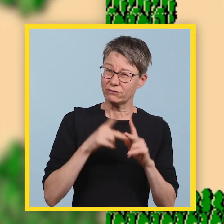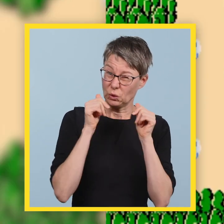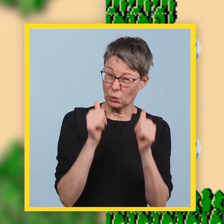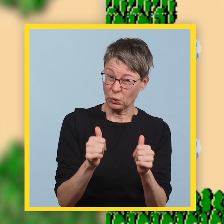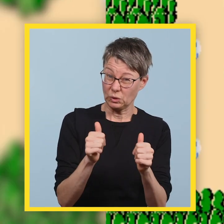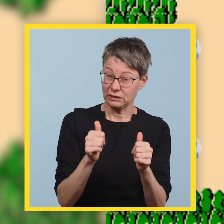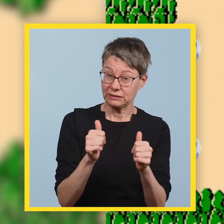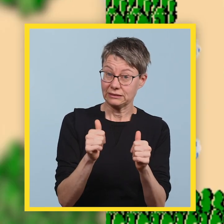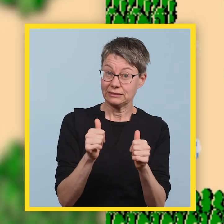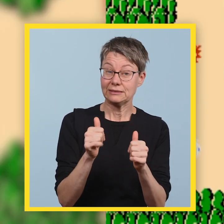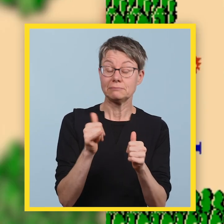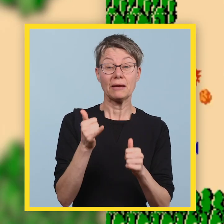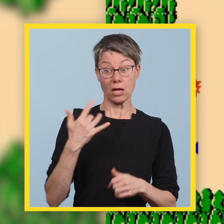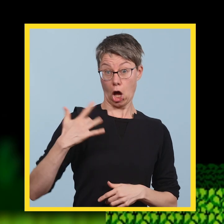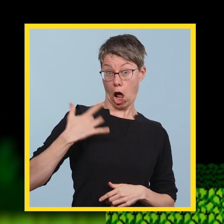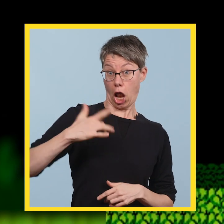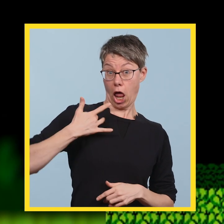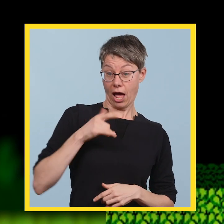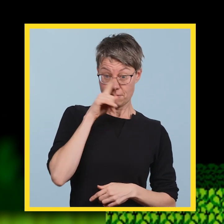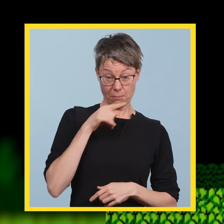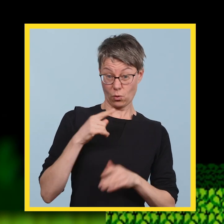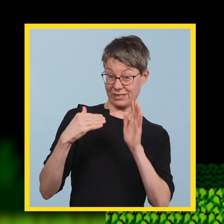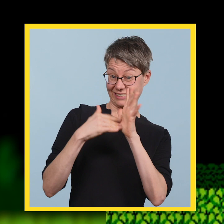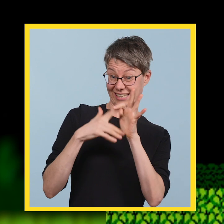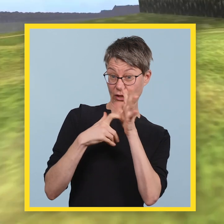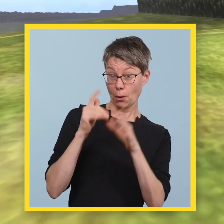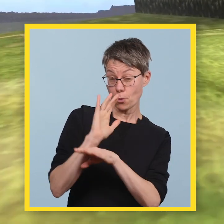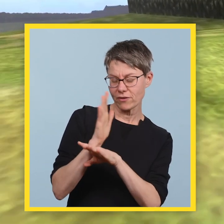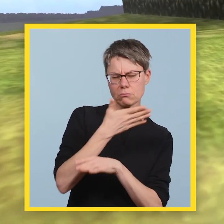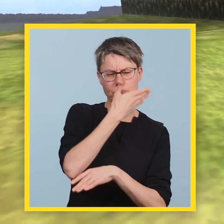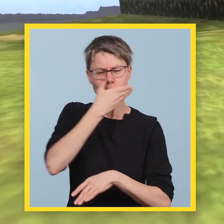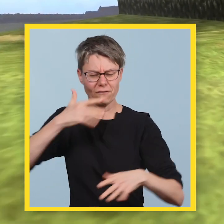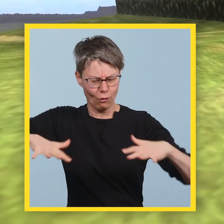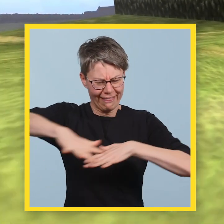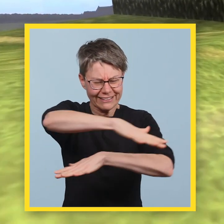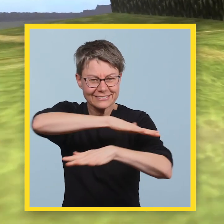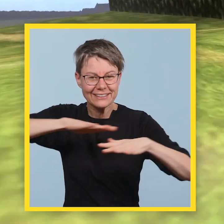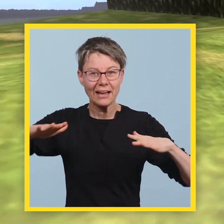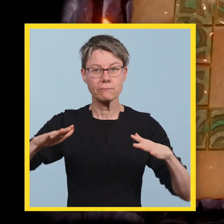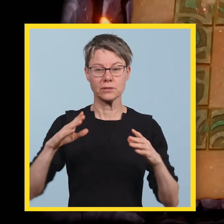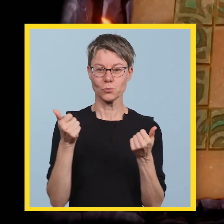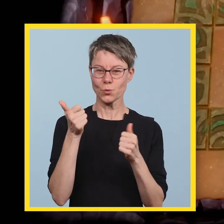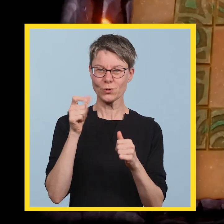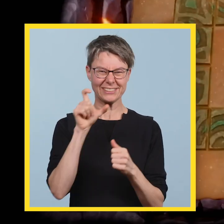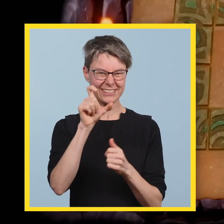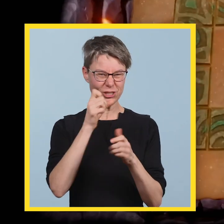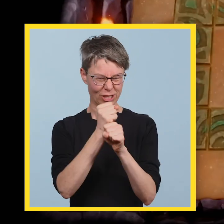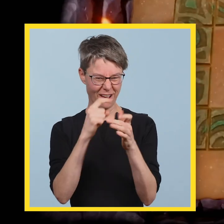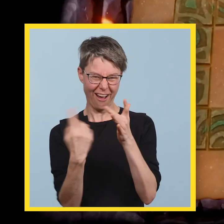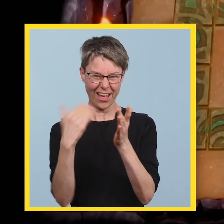Perhaps a live-action Zelda movie with some beautiful real life landscapes and some cool CGI monsters and things.